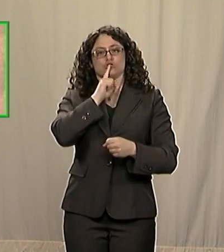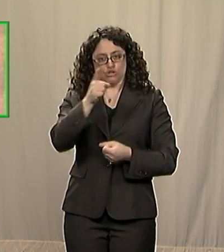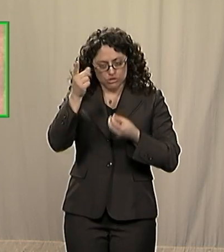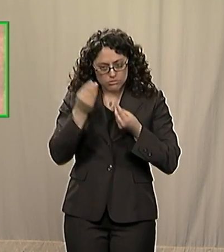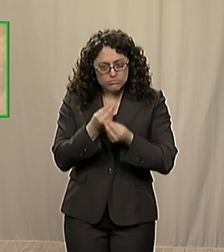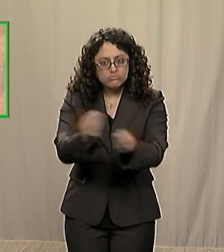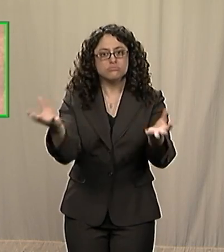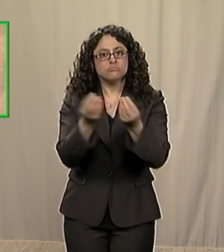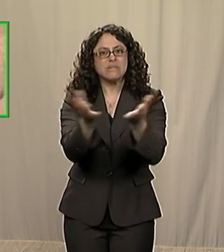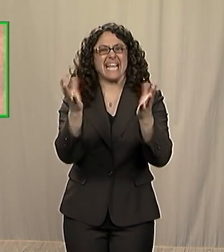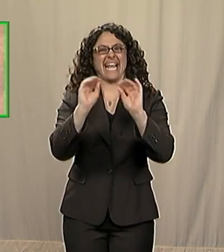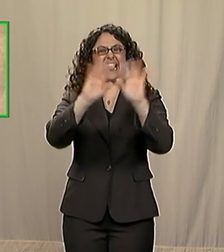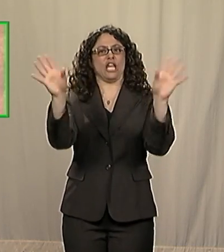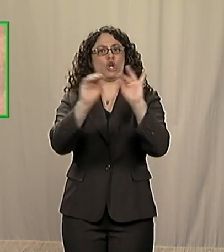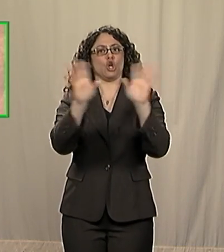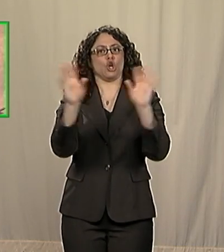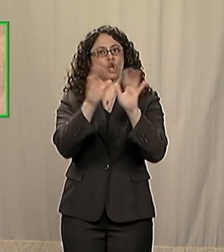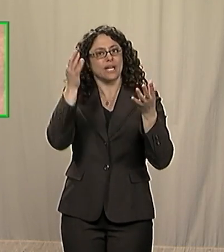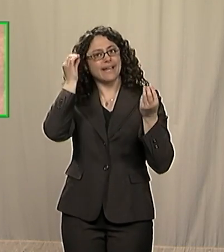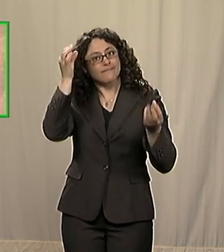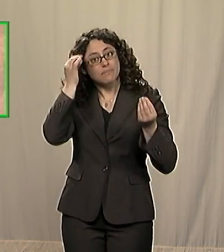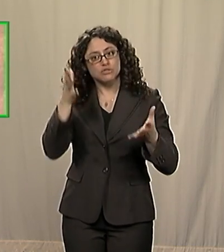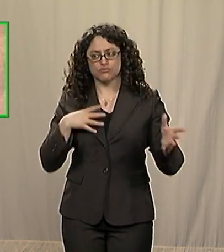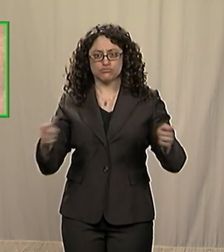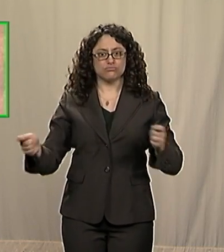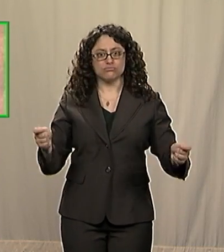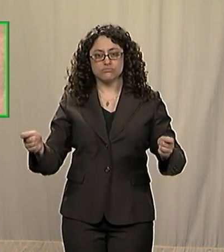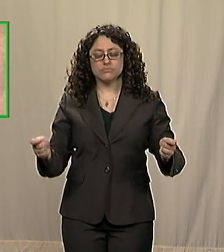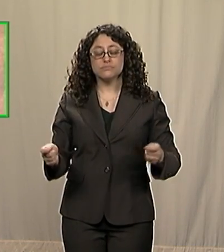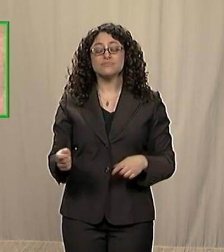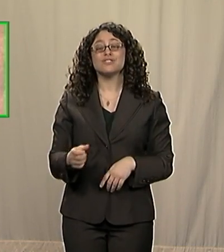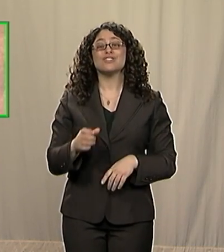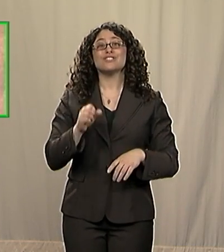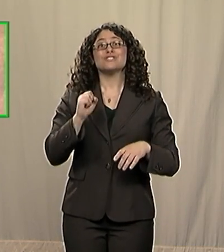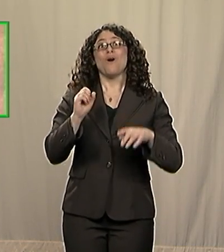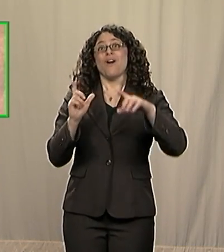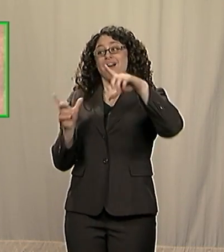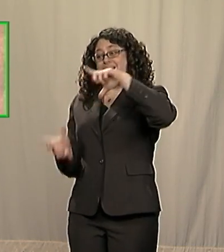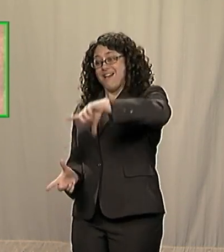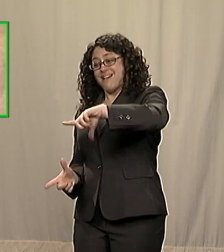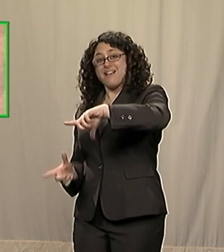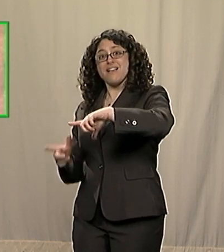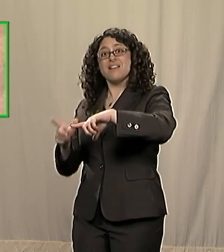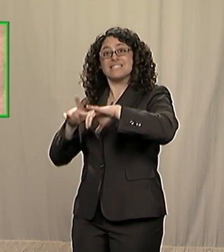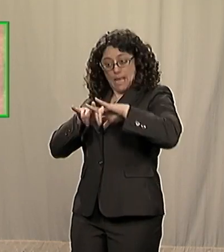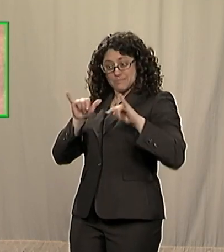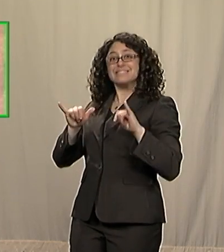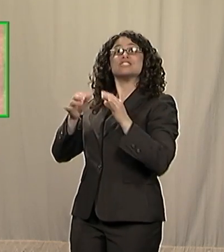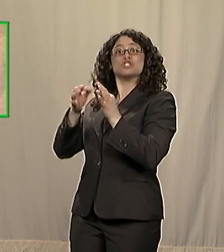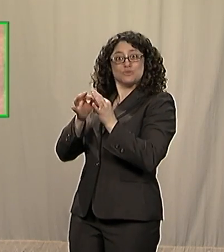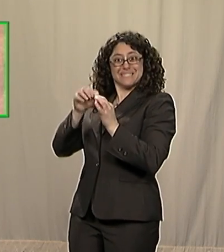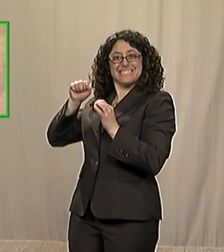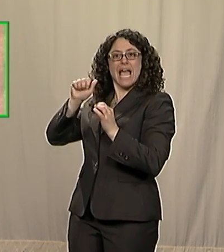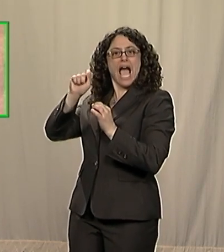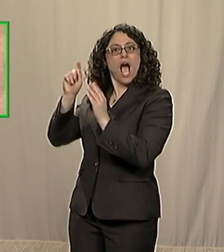The training course, because of the situation, because of the relationship and nature